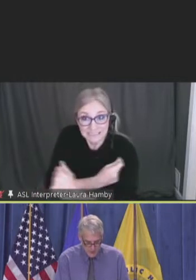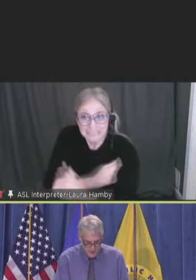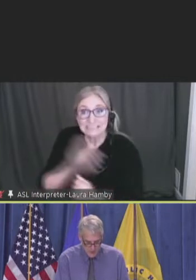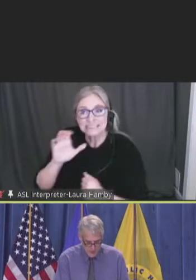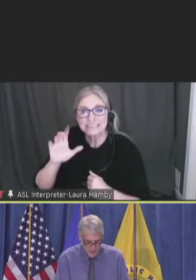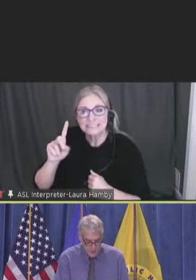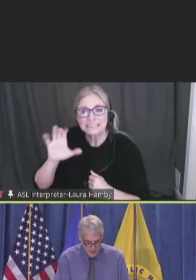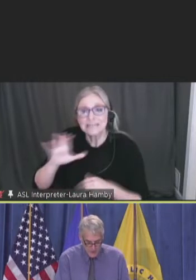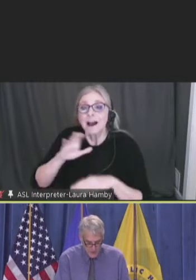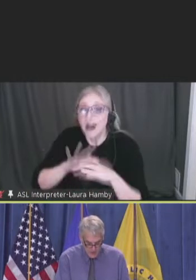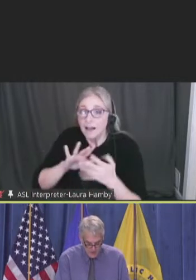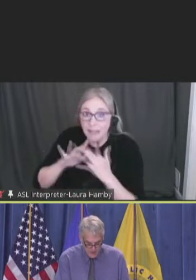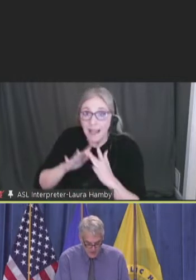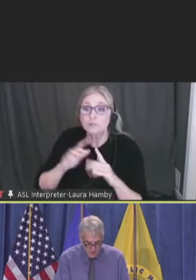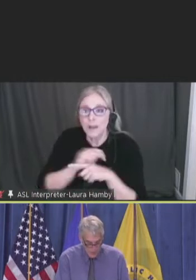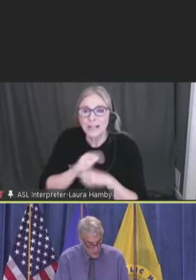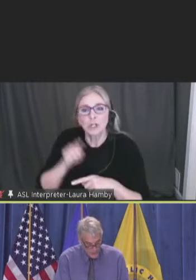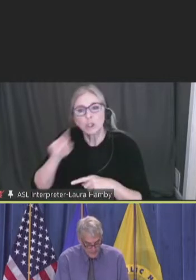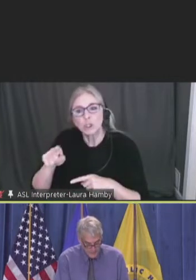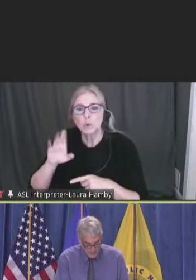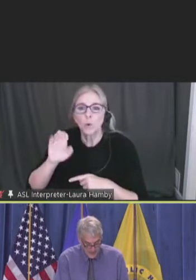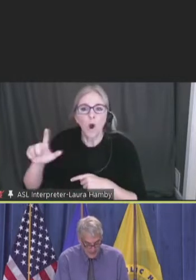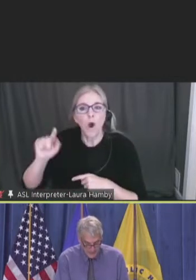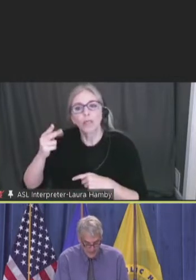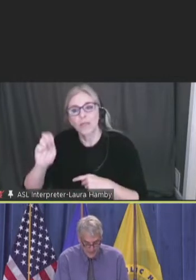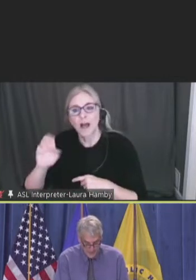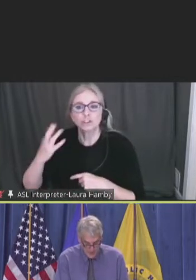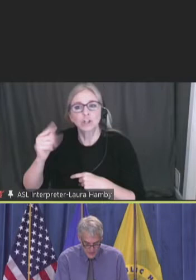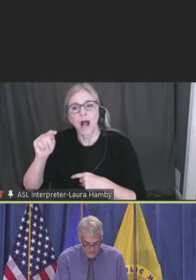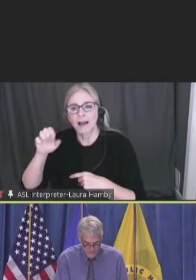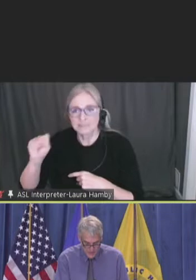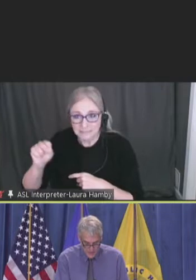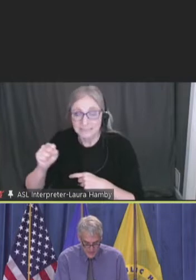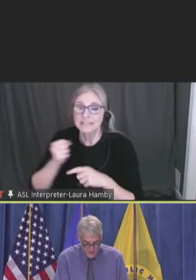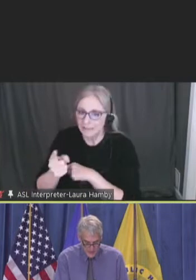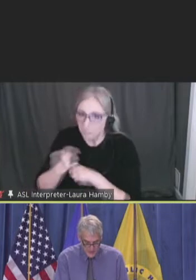course, You Call the Shots, or equivalent training, and review each year.